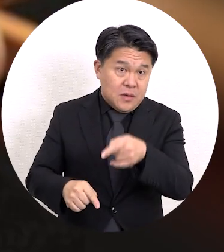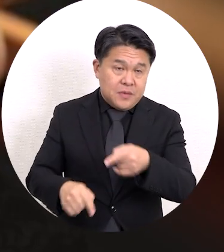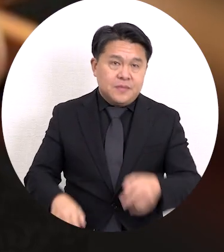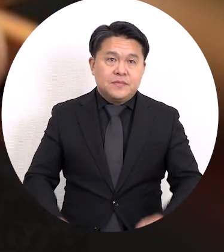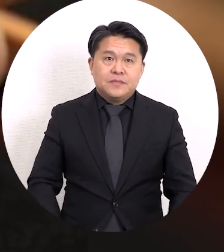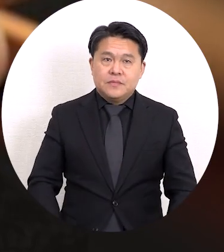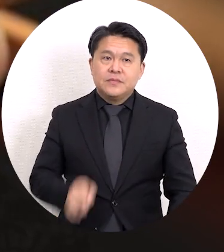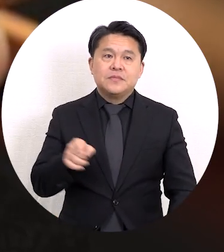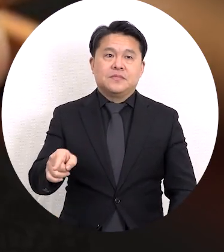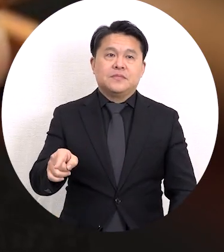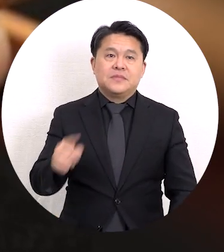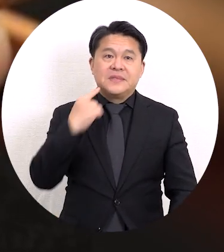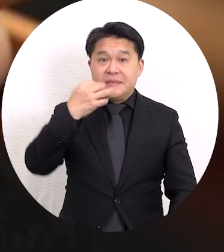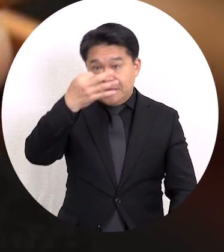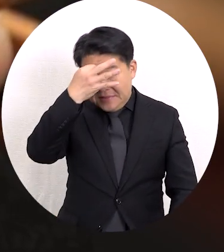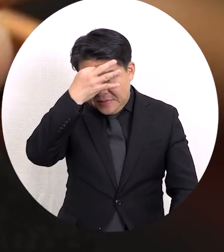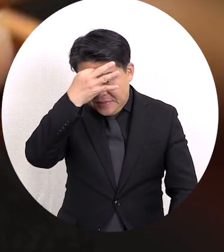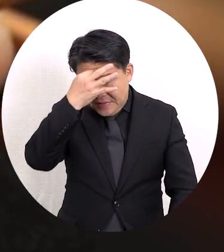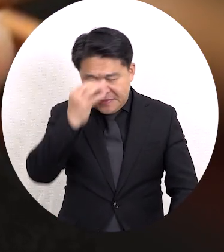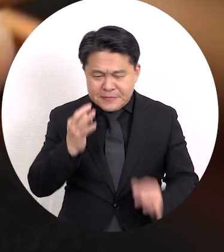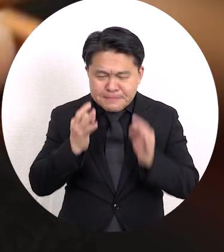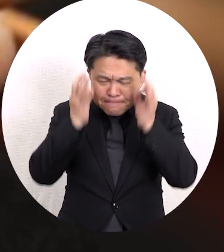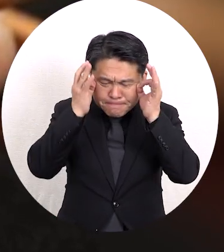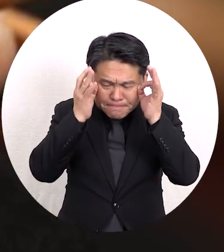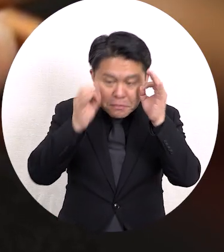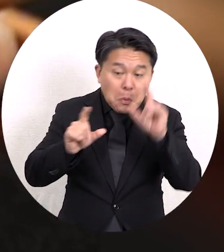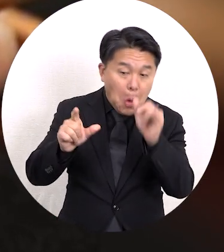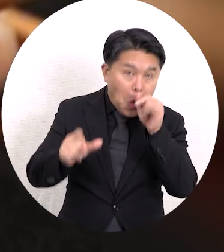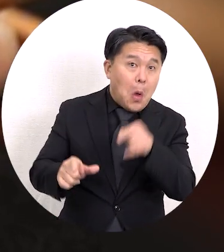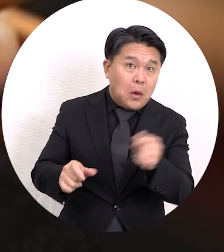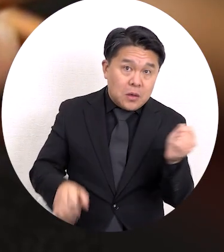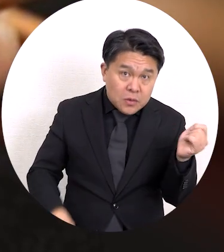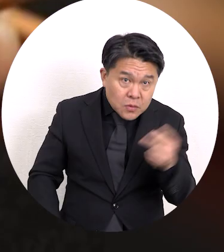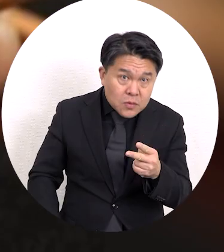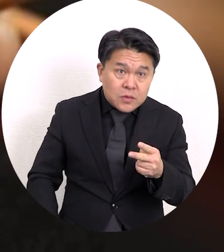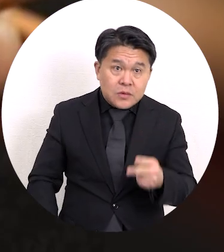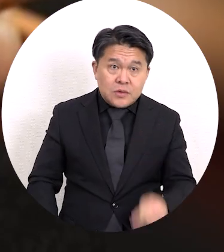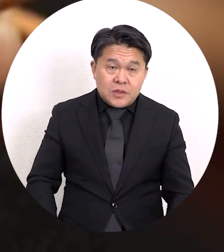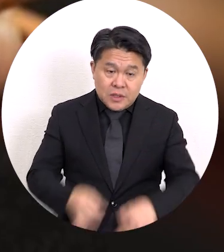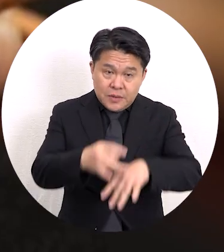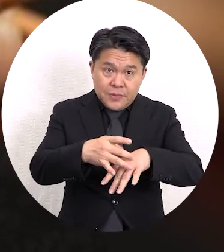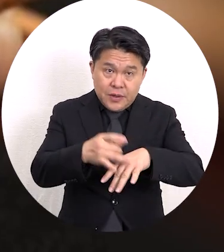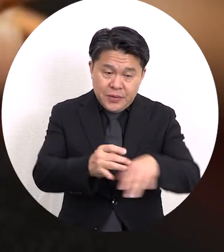There are clear signs of artistic effort, and on the bones,